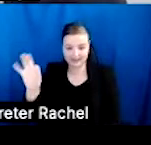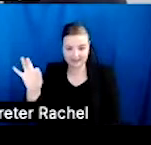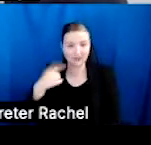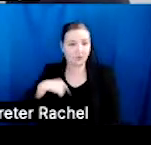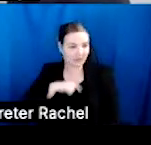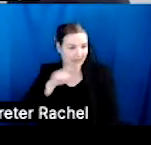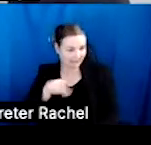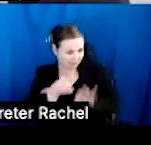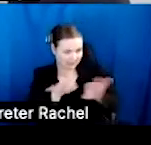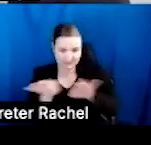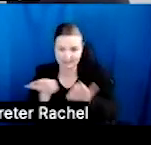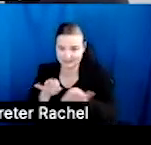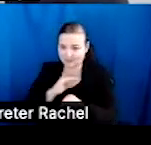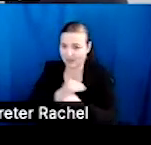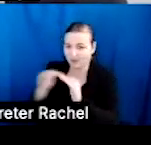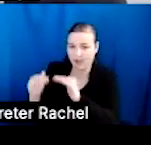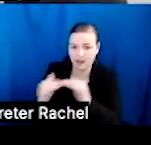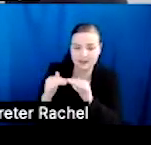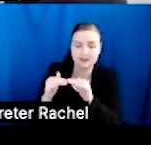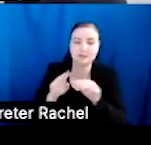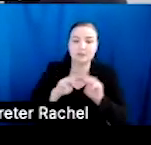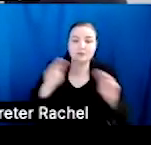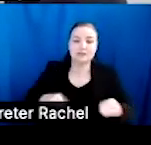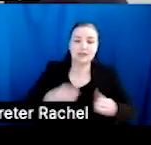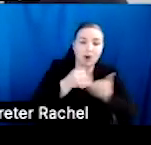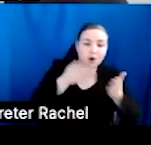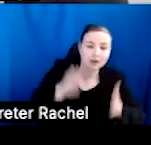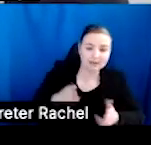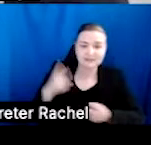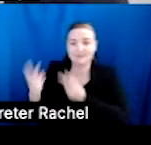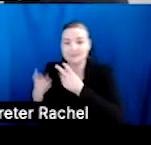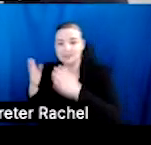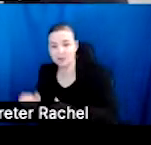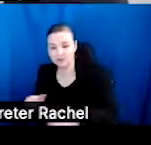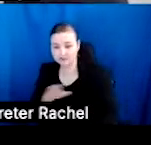and to exhibiting artists, museum visitors, and so on, that you either stand with workers and